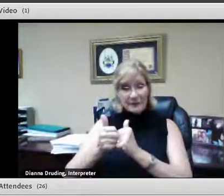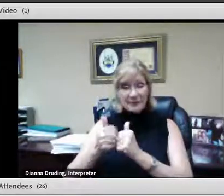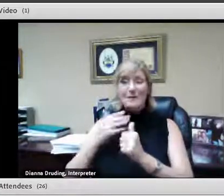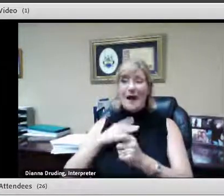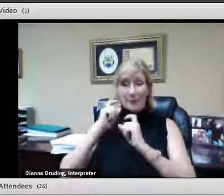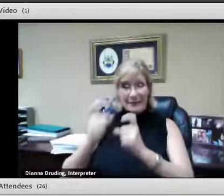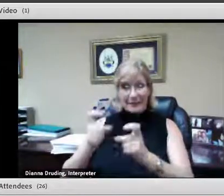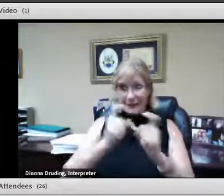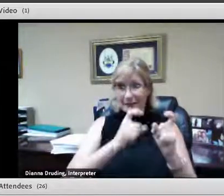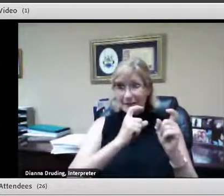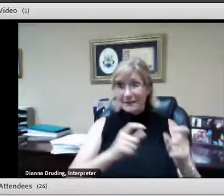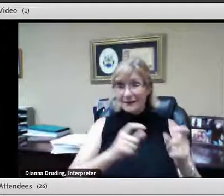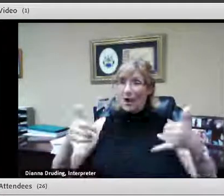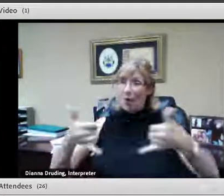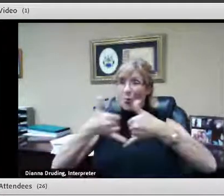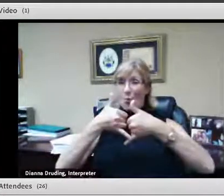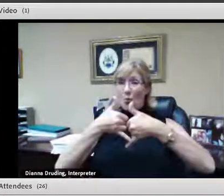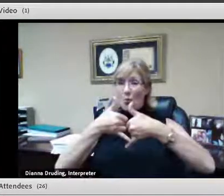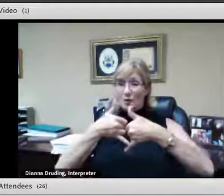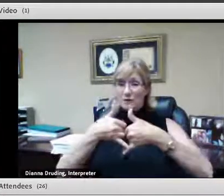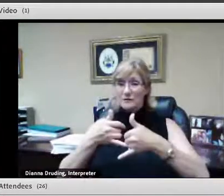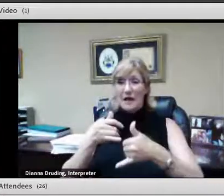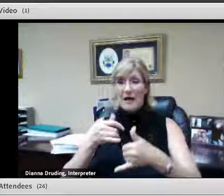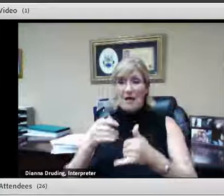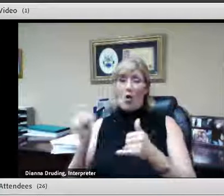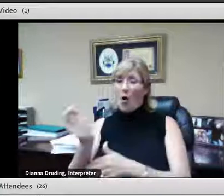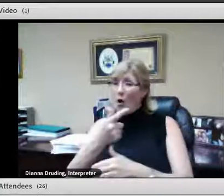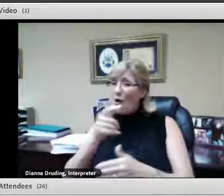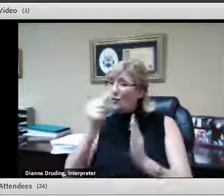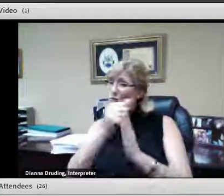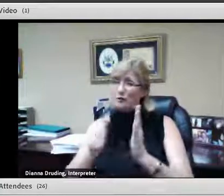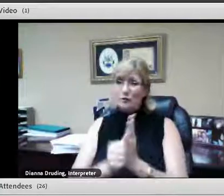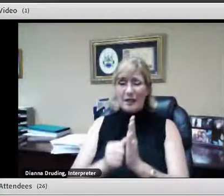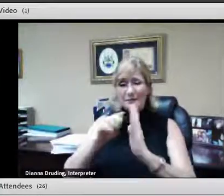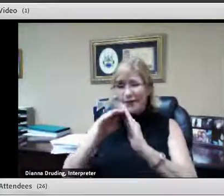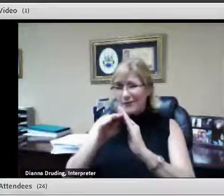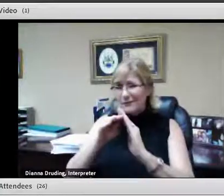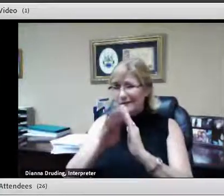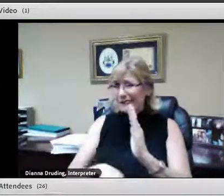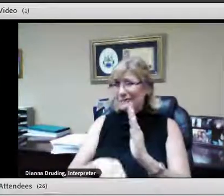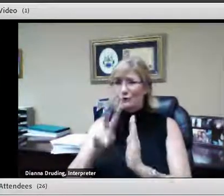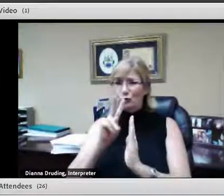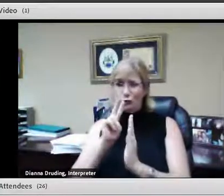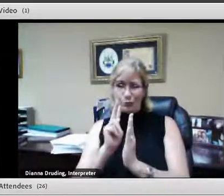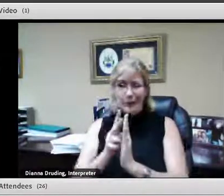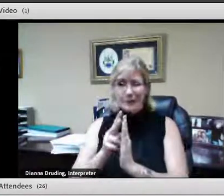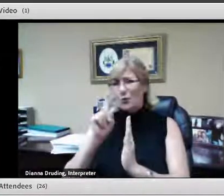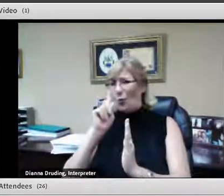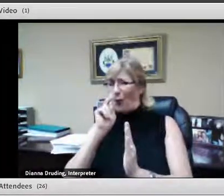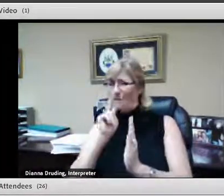who could name all the states in under two minutes and then under one minute. And then, eventually, we had a little throwdown